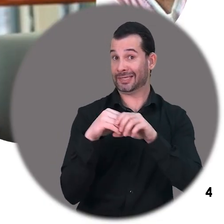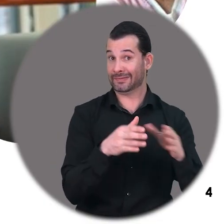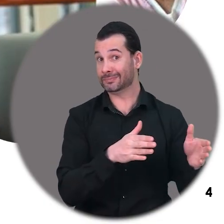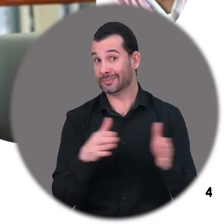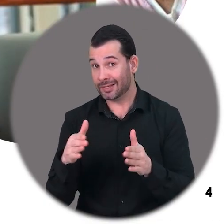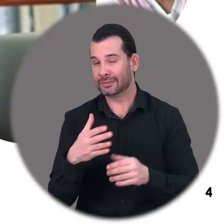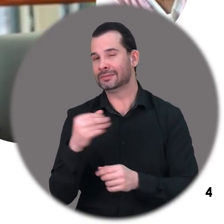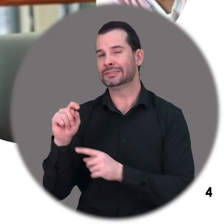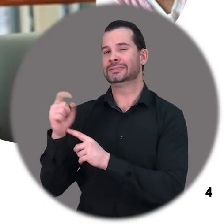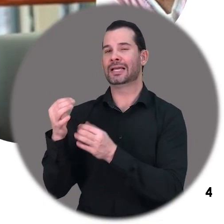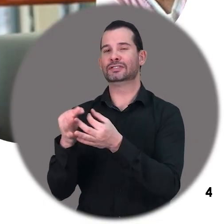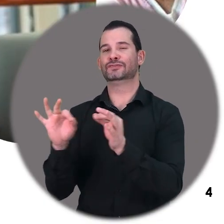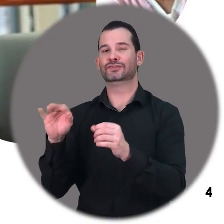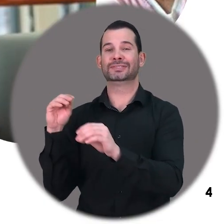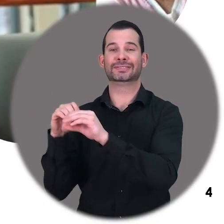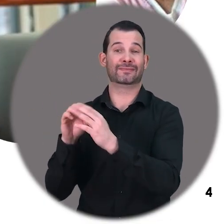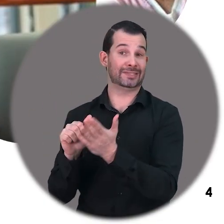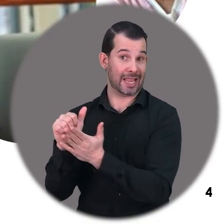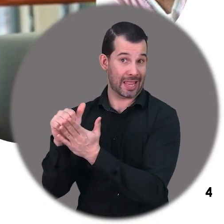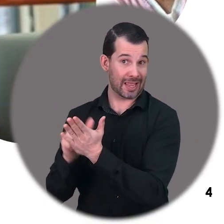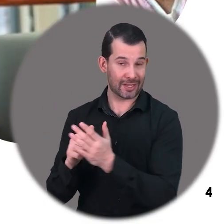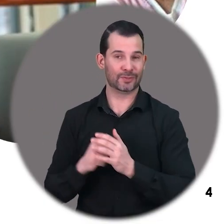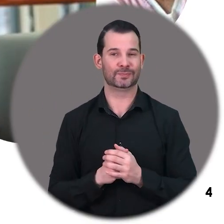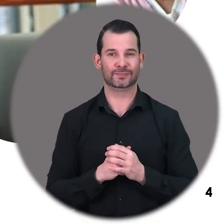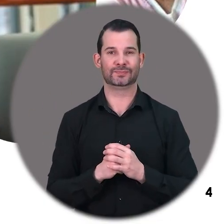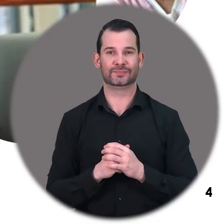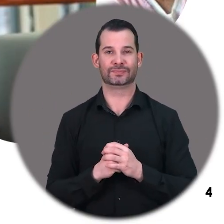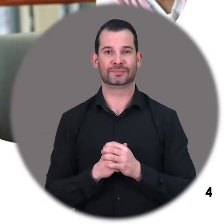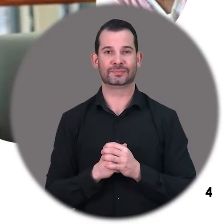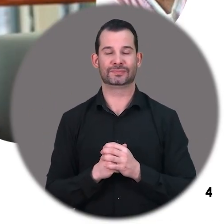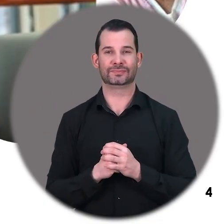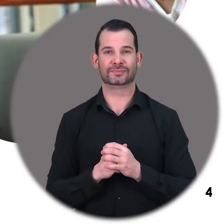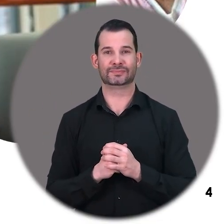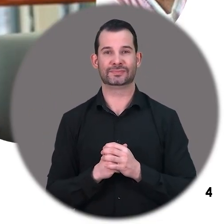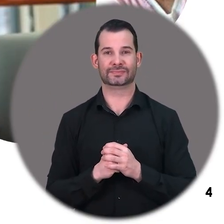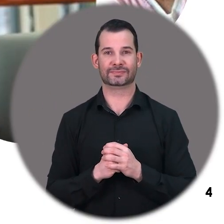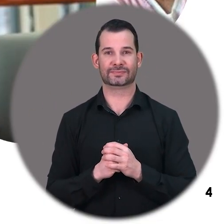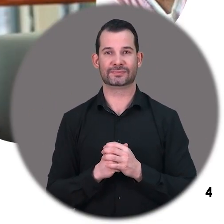registered retirement savings plans and tax-free savings accounts.